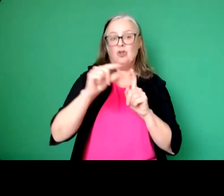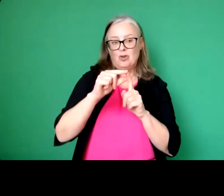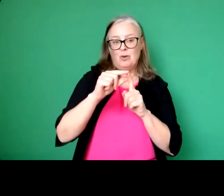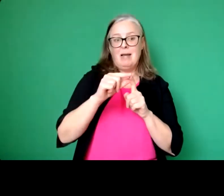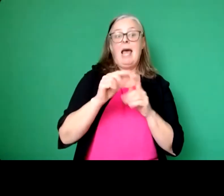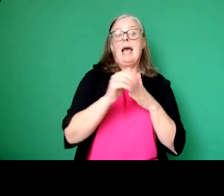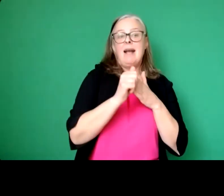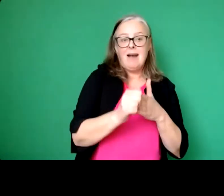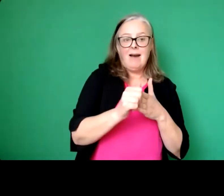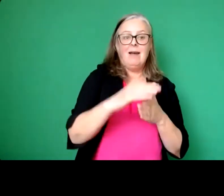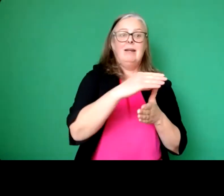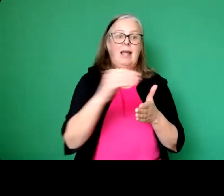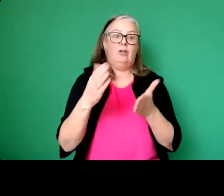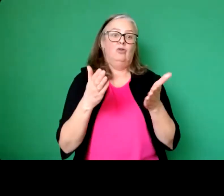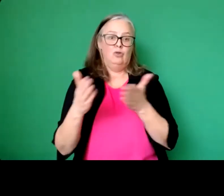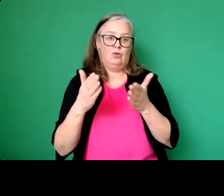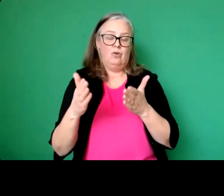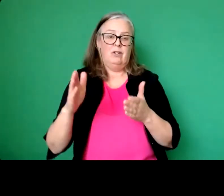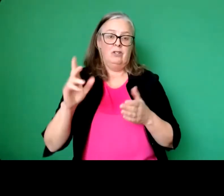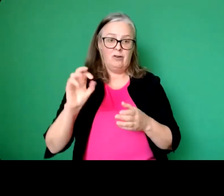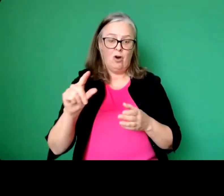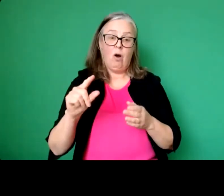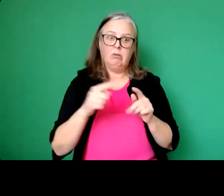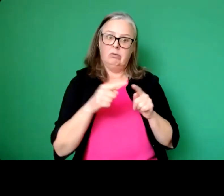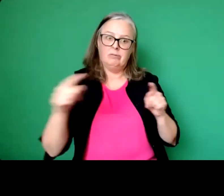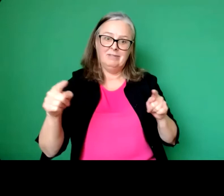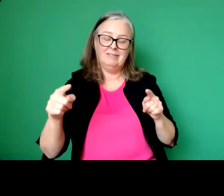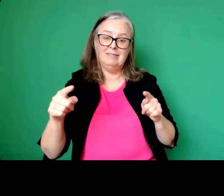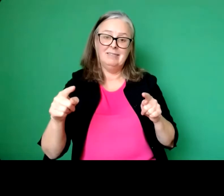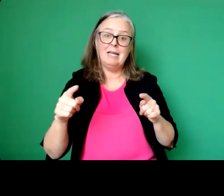and obviously a guide dog falls under the general category of service dog